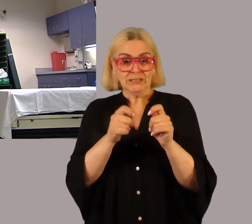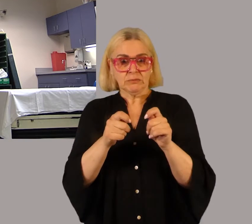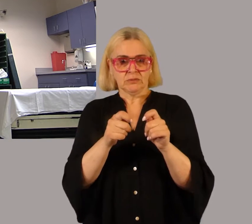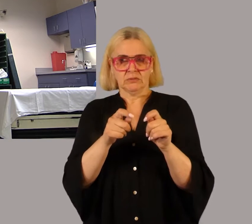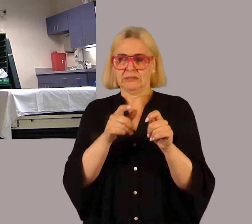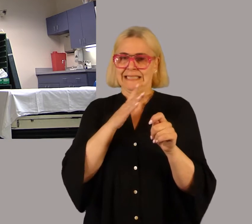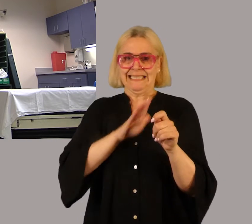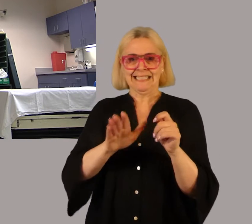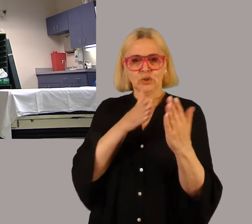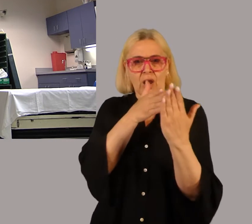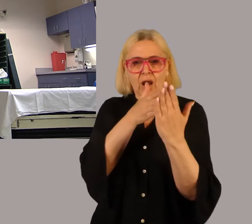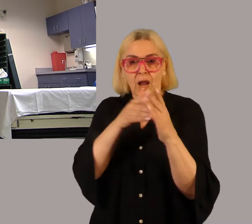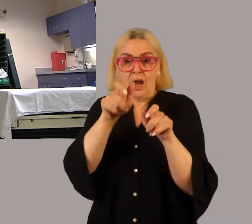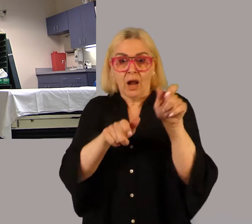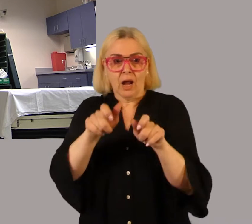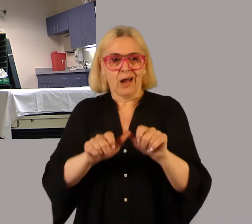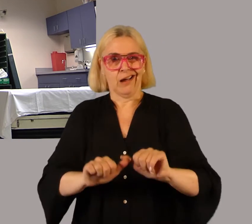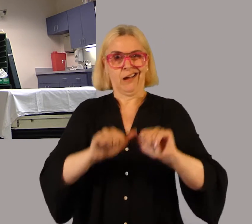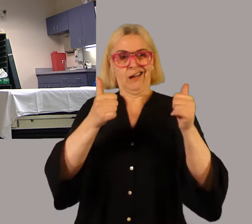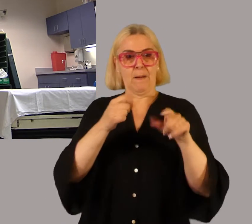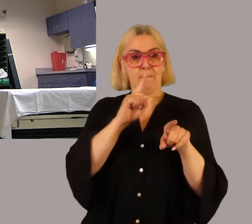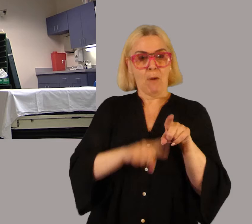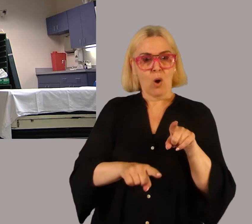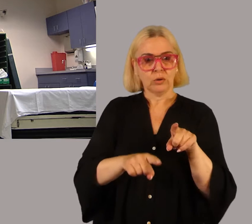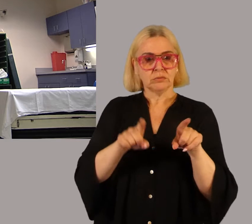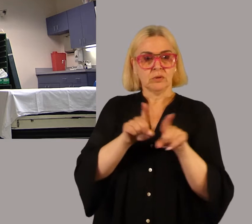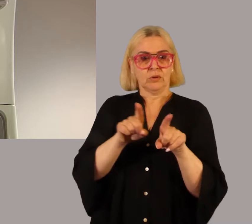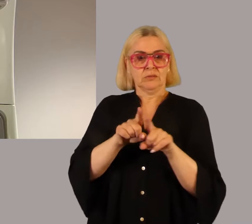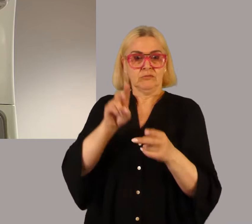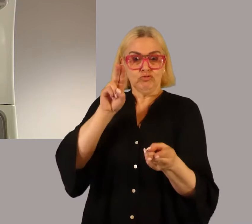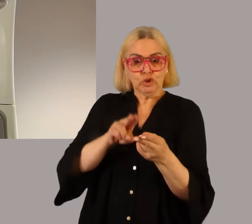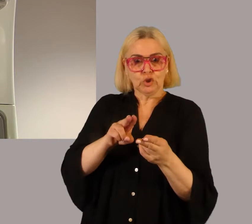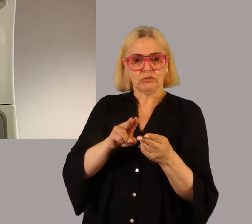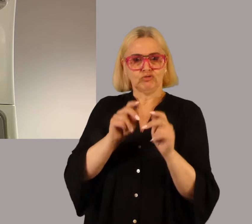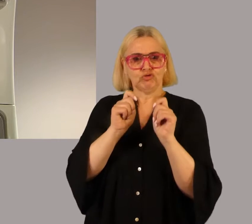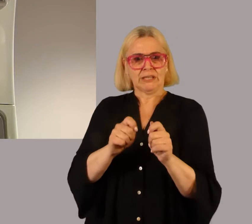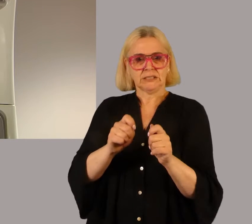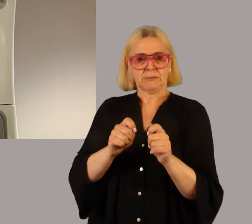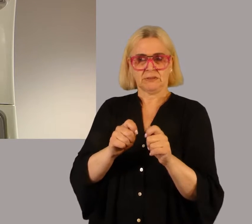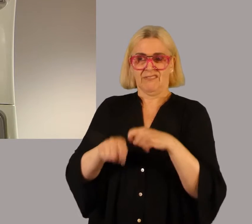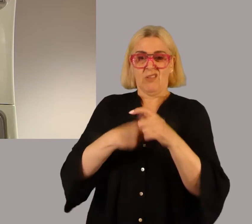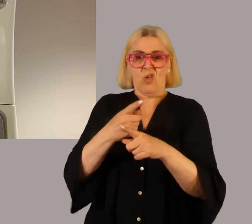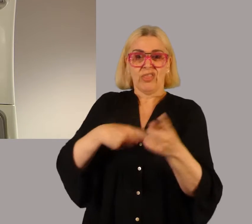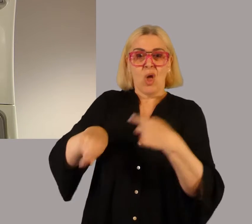to identify patients who benefit the most and to reduce the treatment burden for those more likely